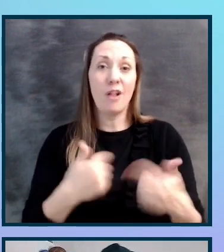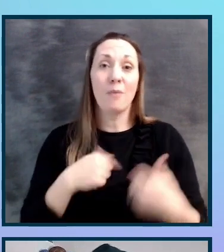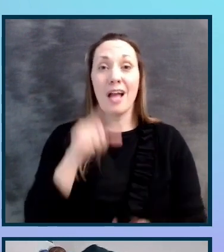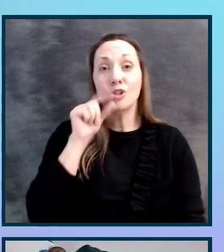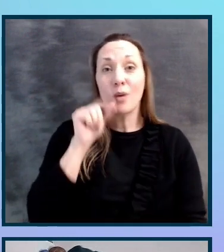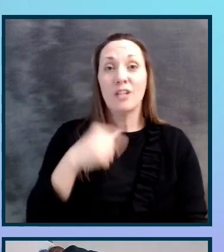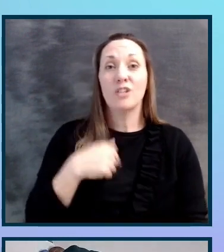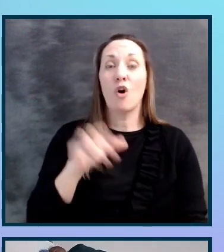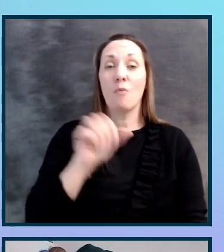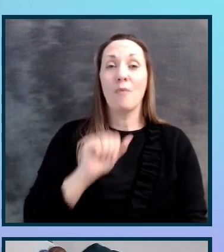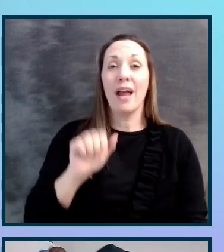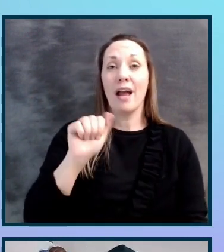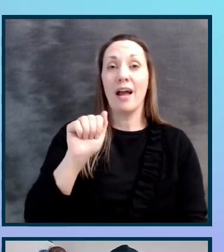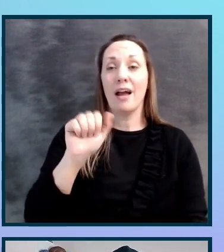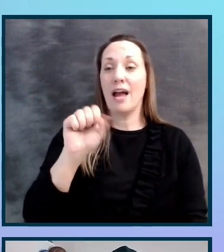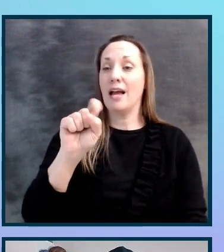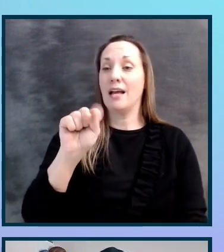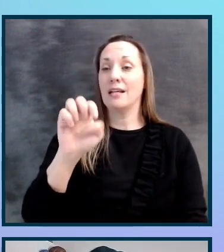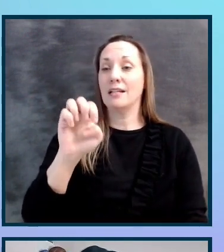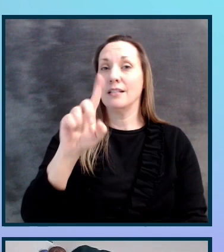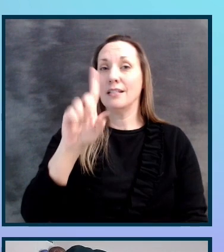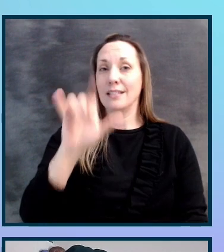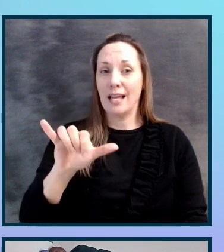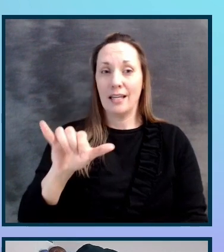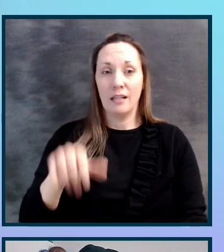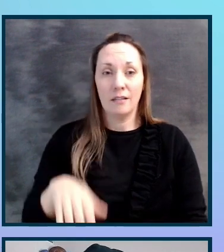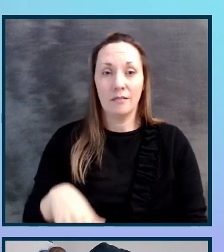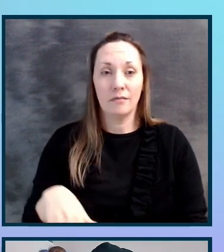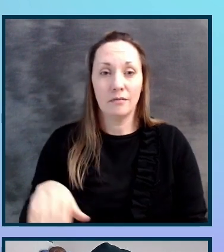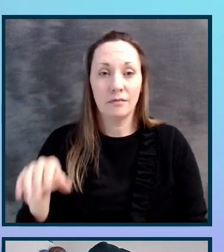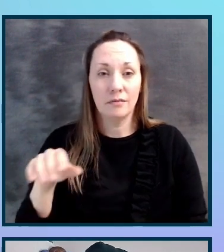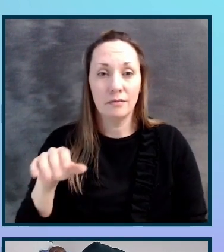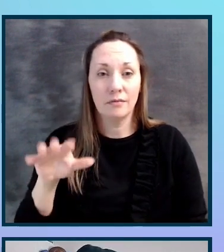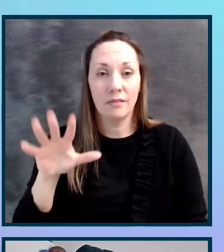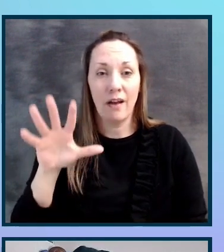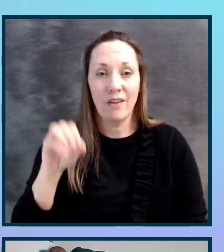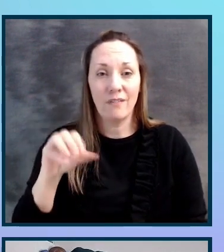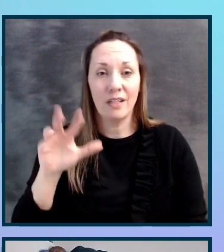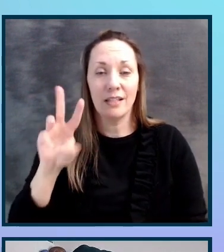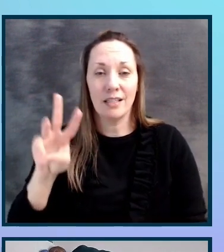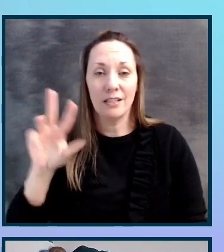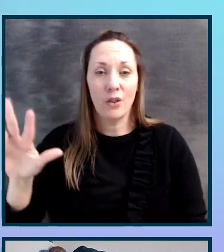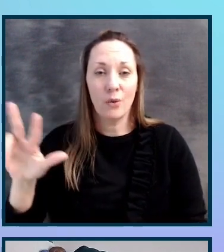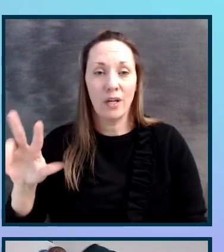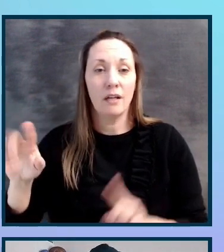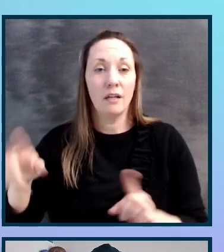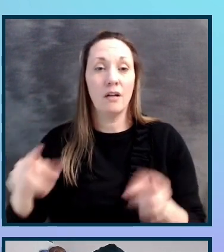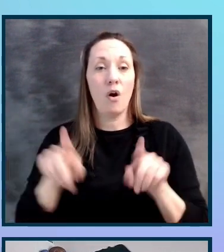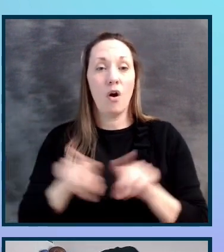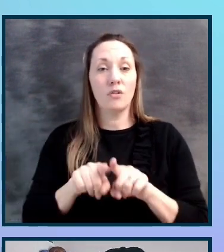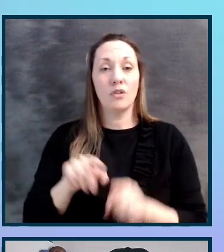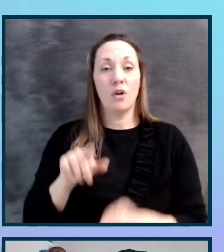So I'm @Steady, S-T-E-A-D-Y 5063, and you can find me at mark-steady on LinkedIn.